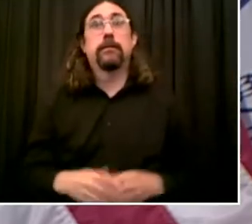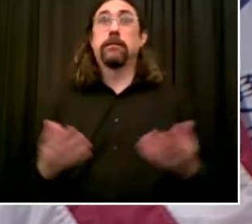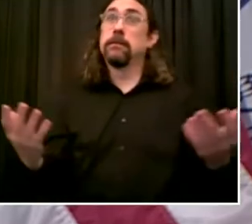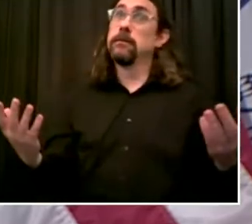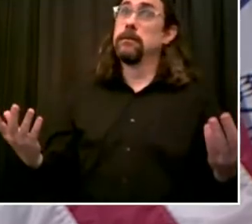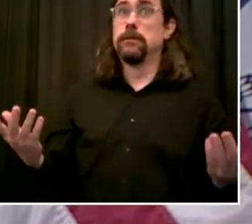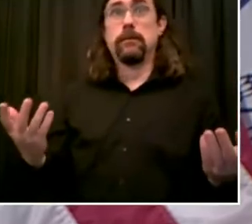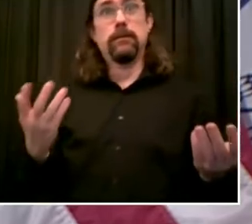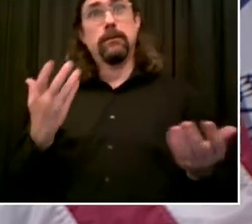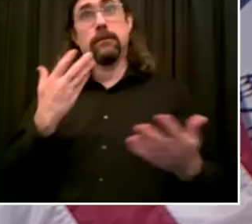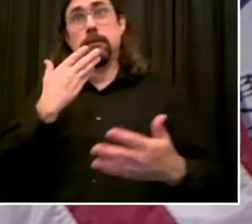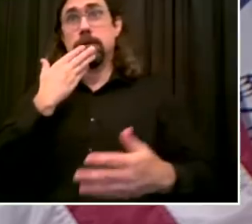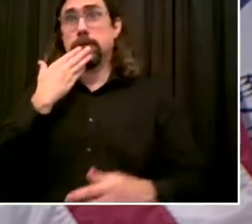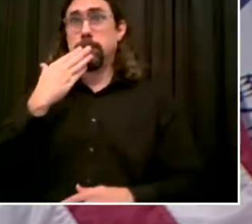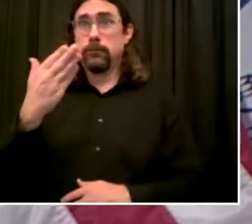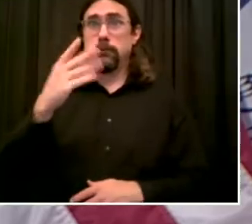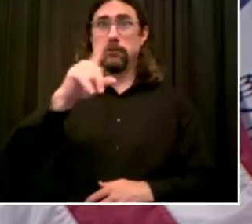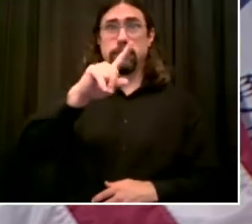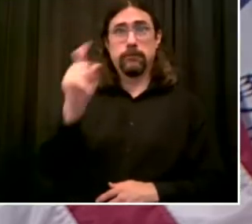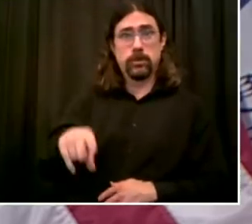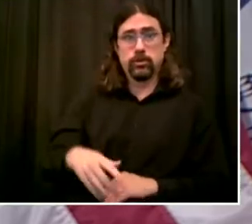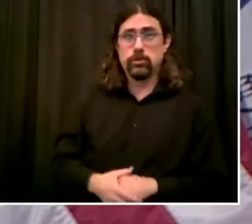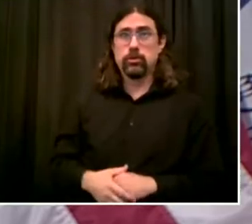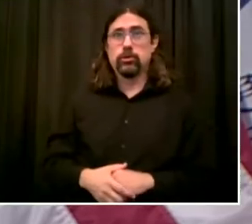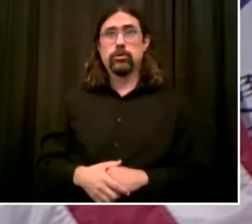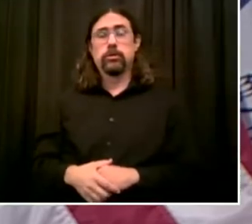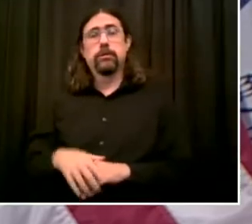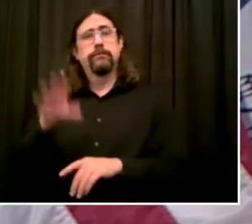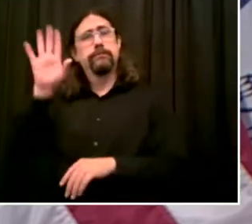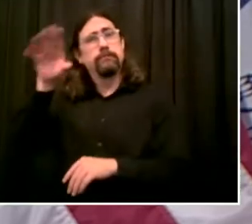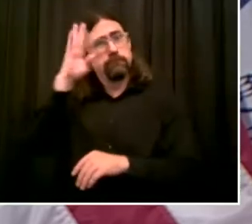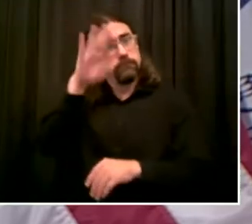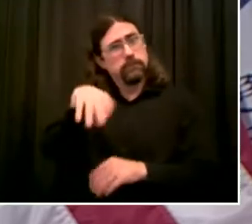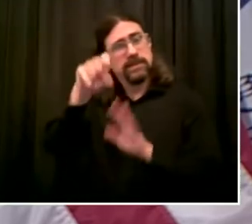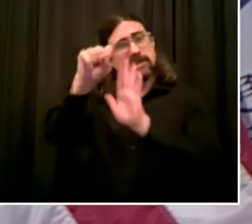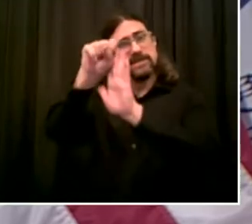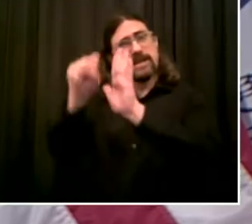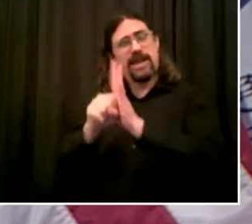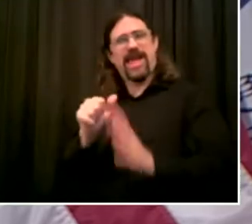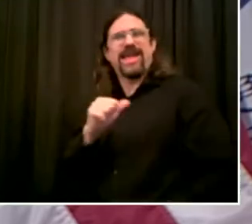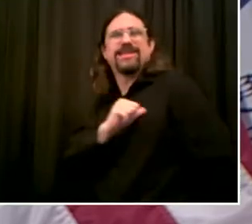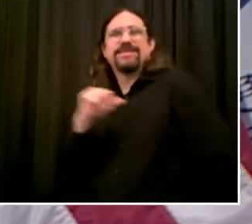AUTHORITY.